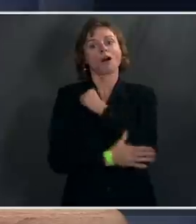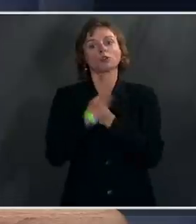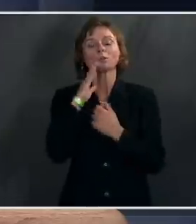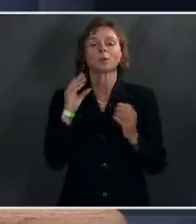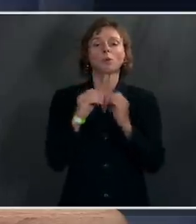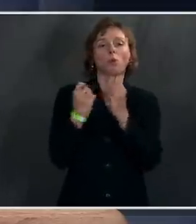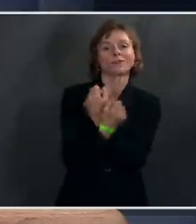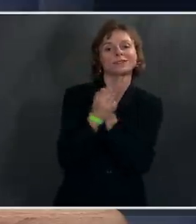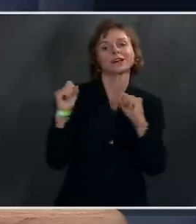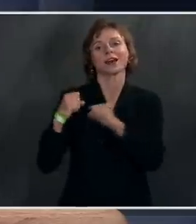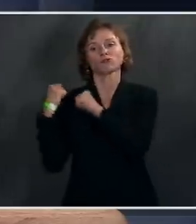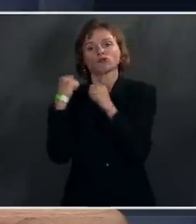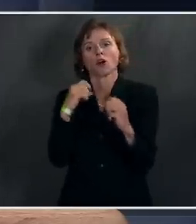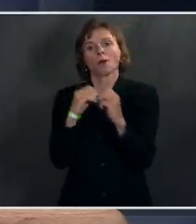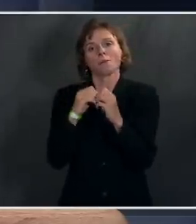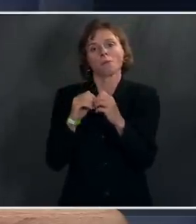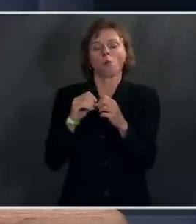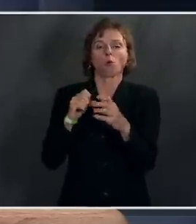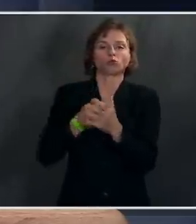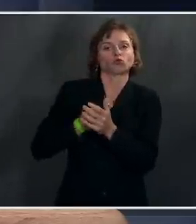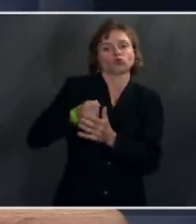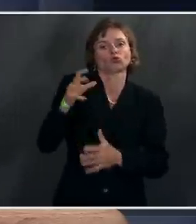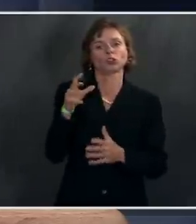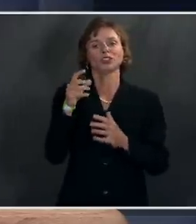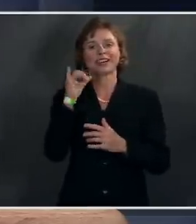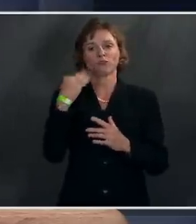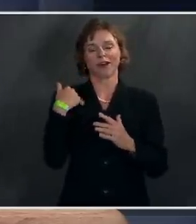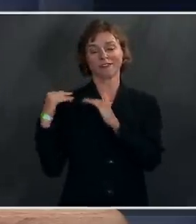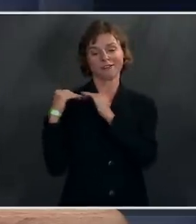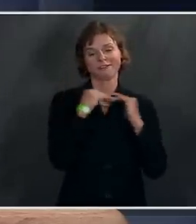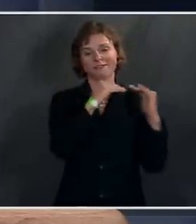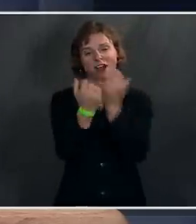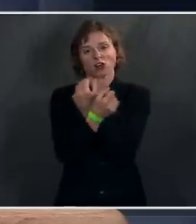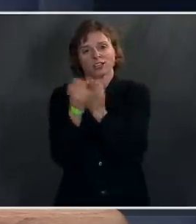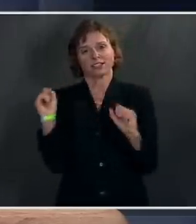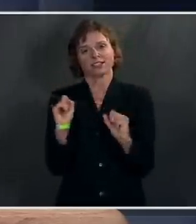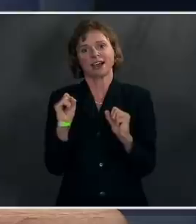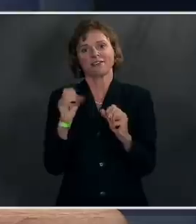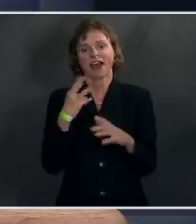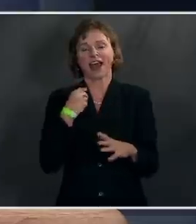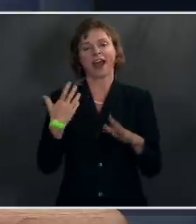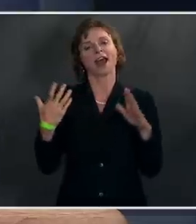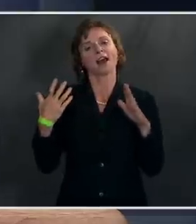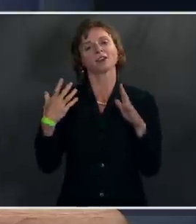with a fair, safe and orderly immigration system. Today's actions do a number of things.